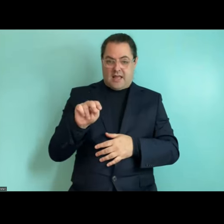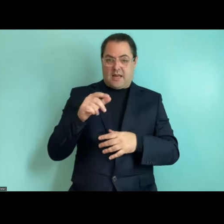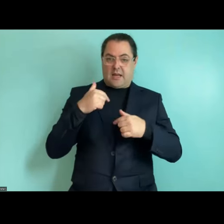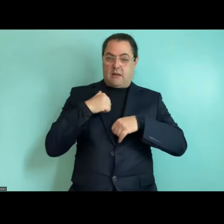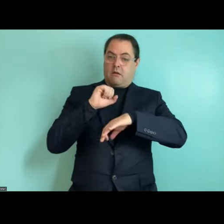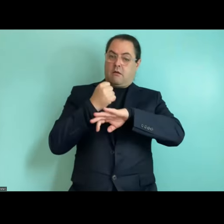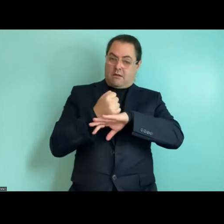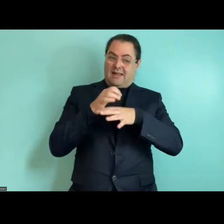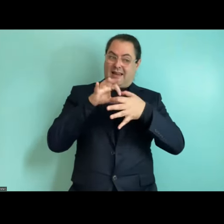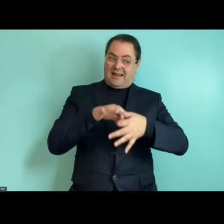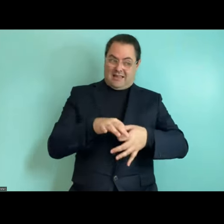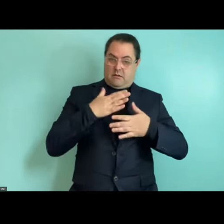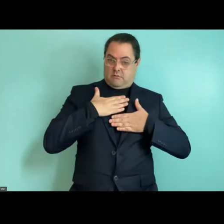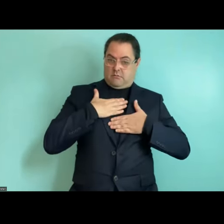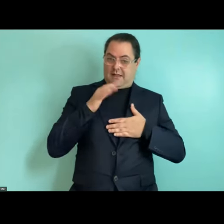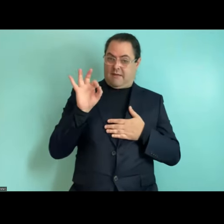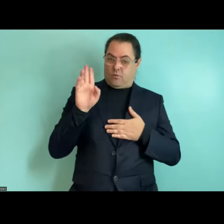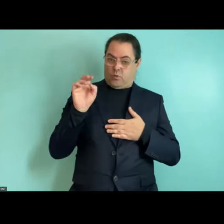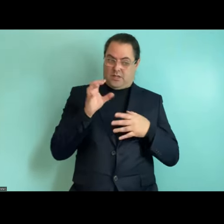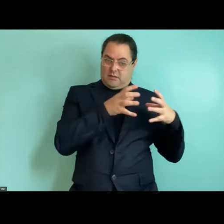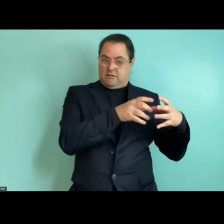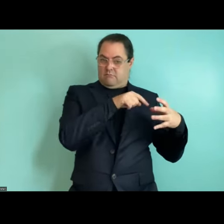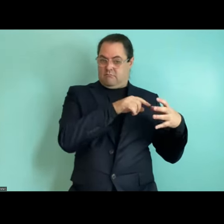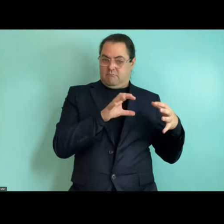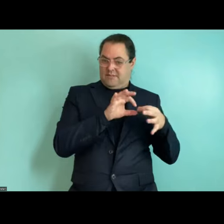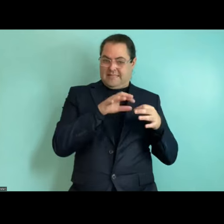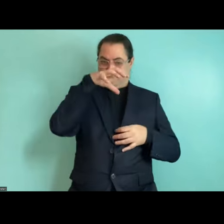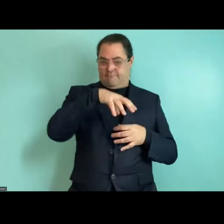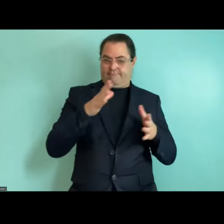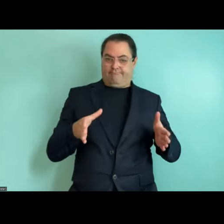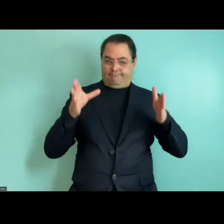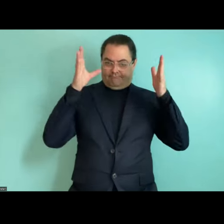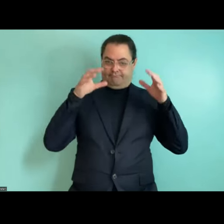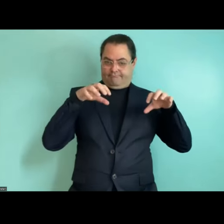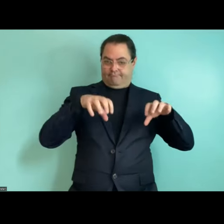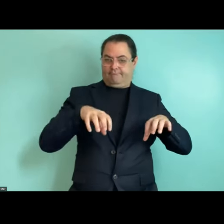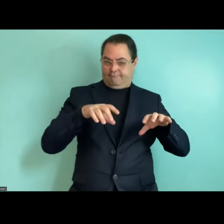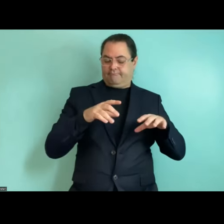began to employers. So currently, definition of again the employers, is the Secretariat